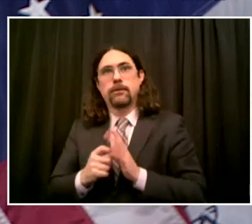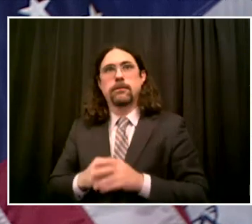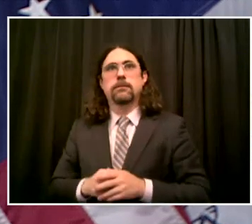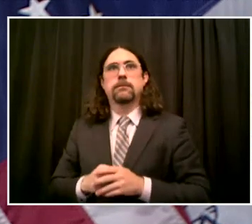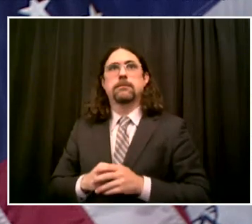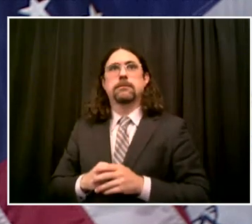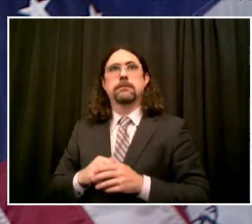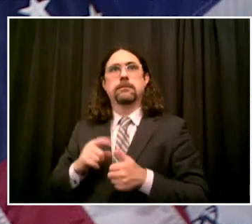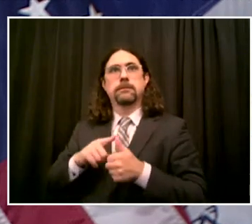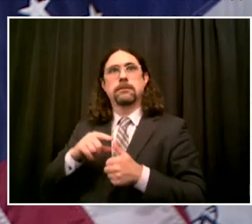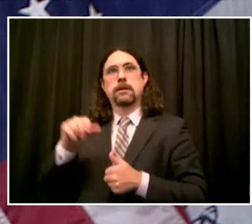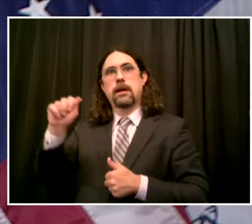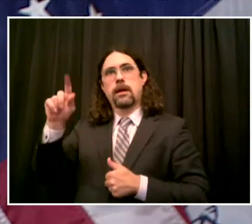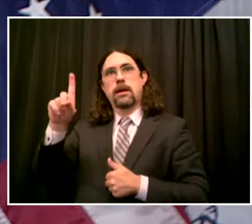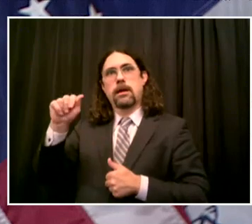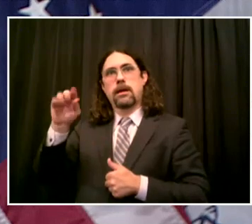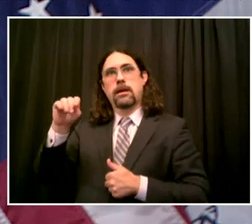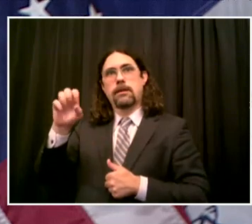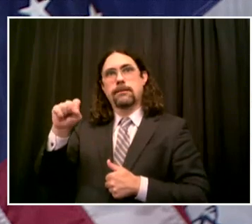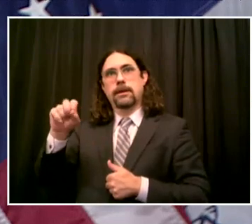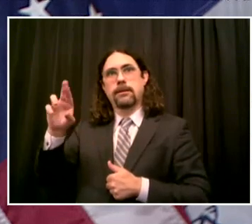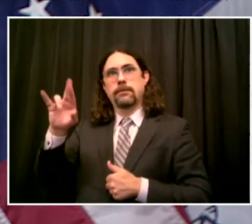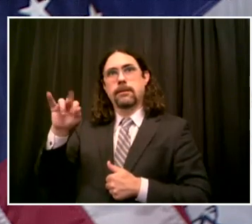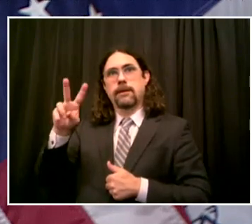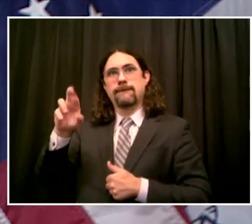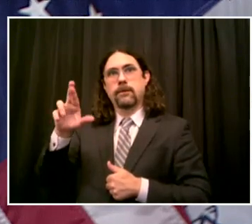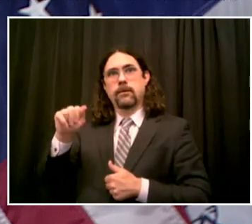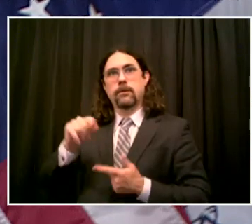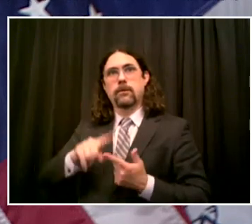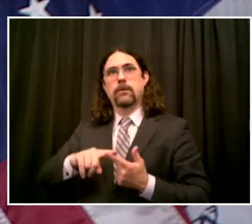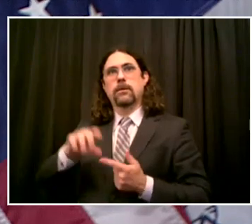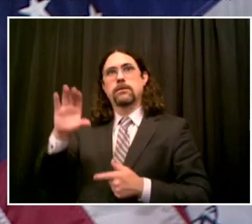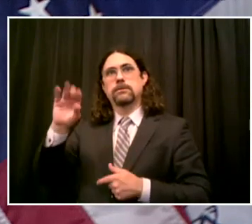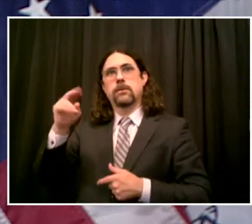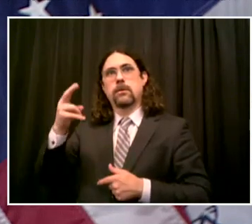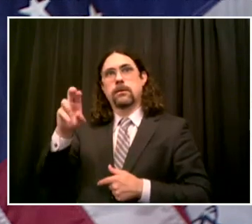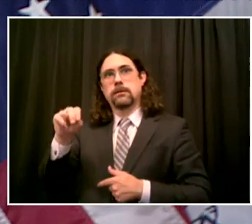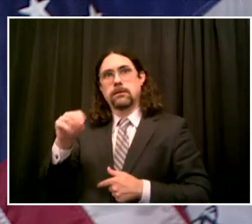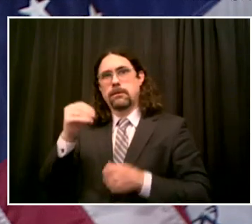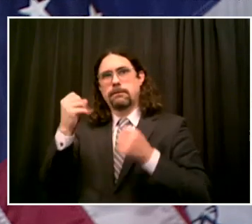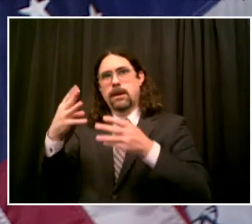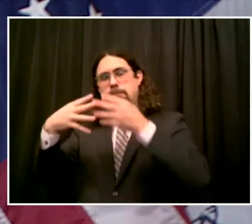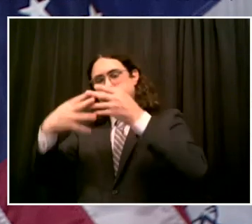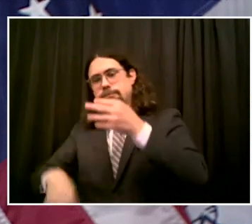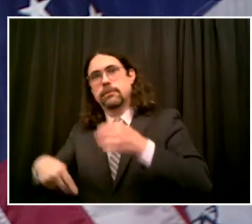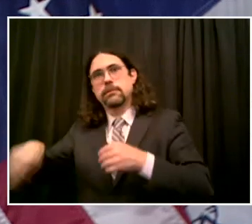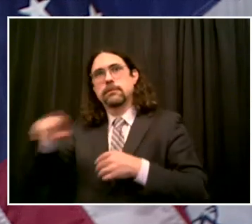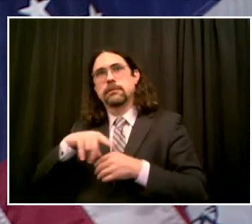COUNCI MLEERMB JONAH, ADAMS,